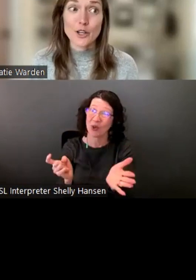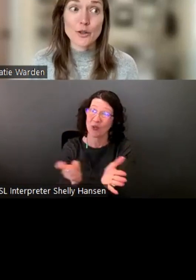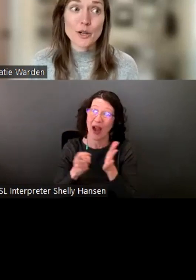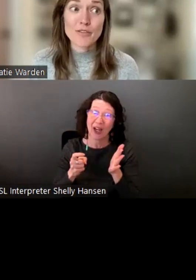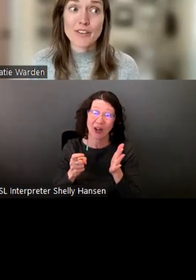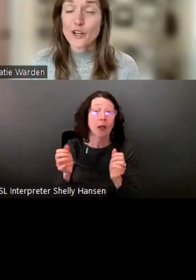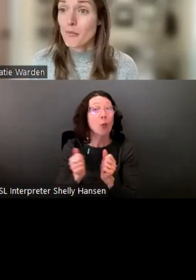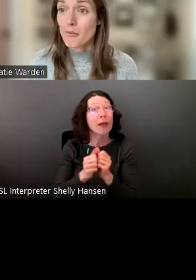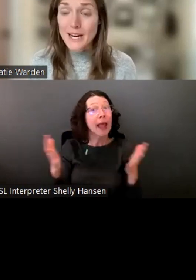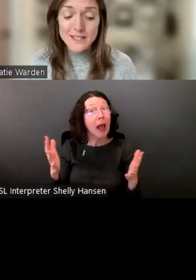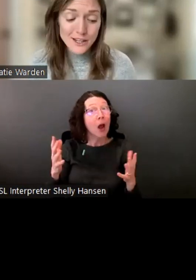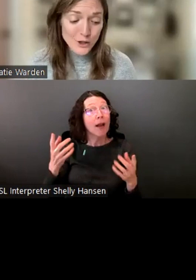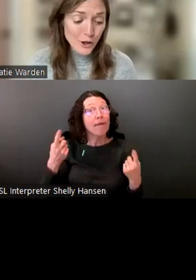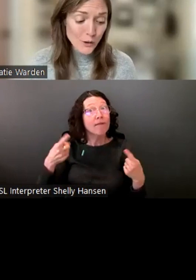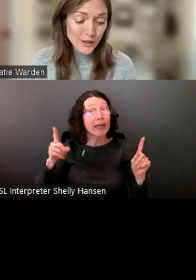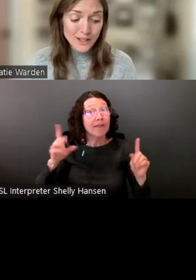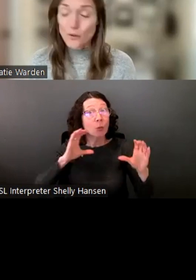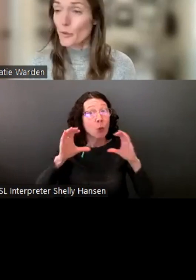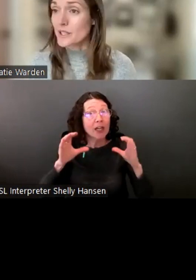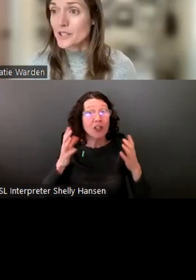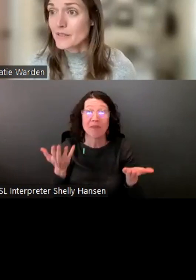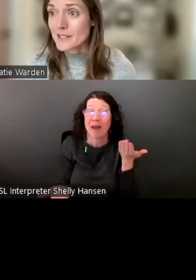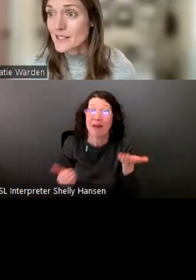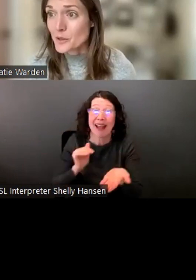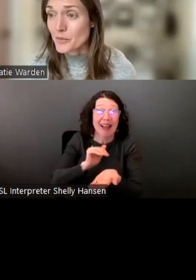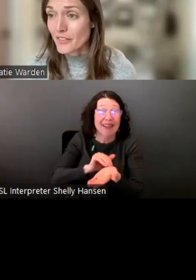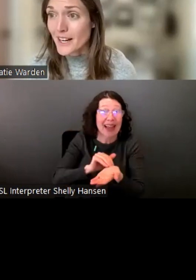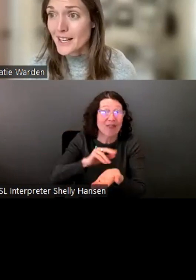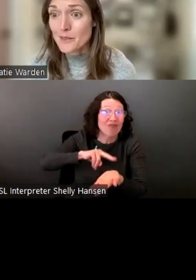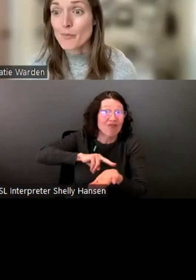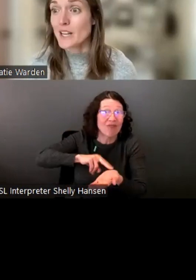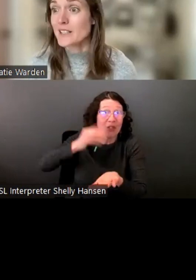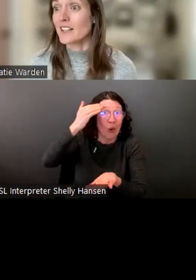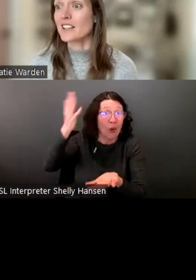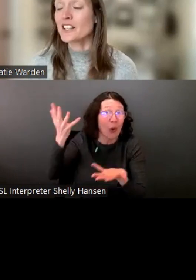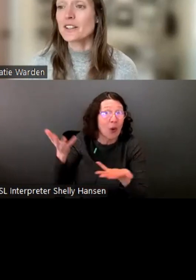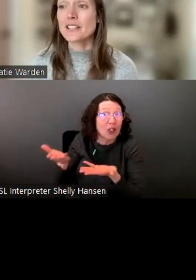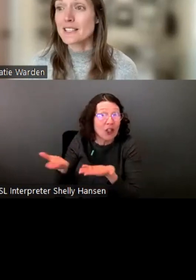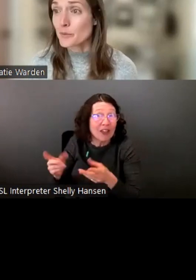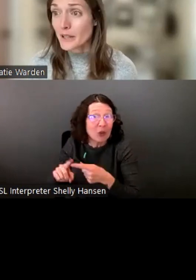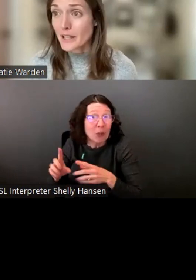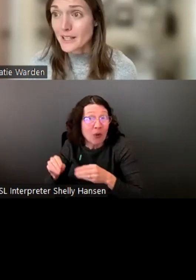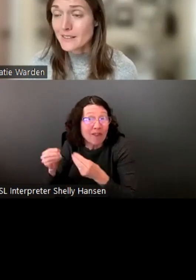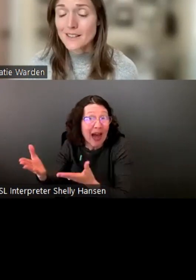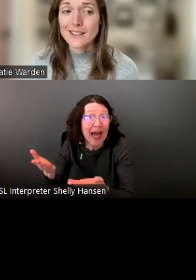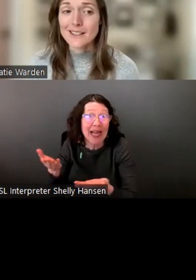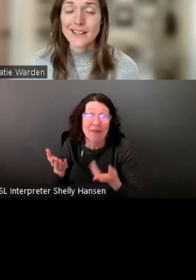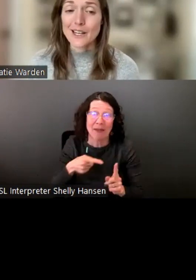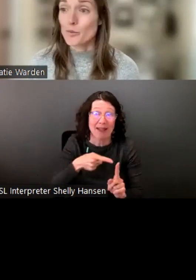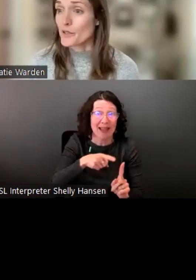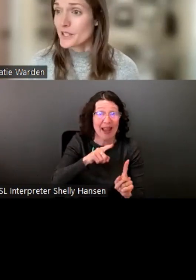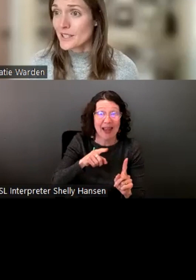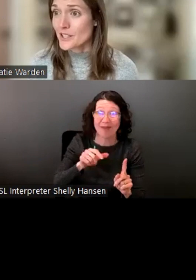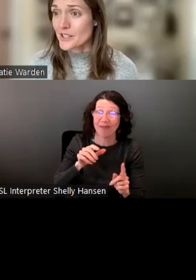a healthcare provider might not know what services to provide, might not clearly explain the procedures